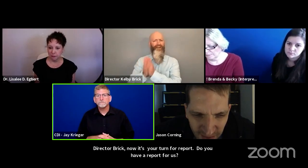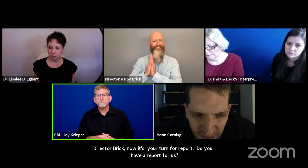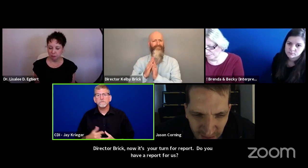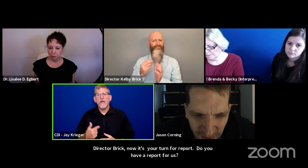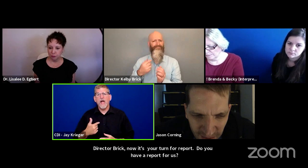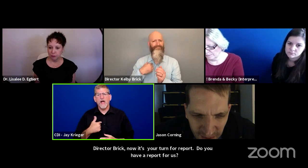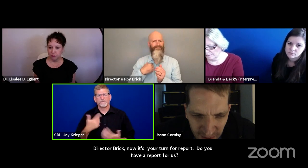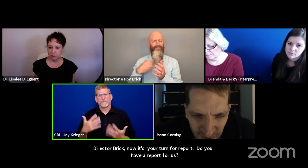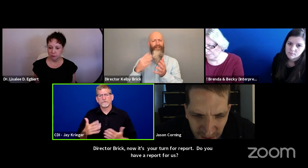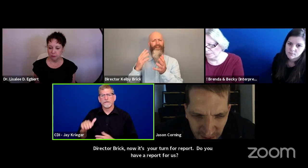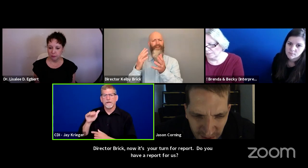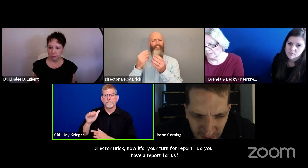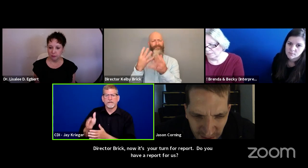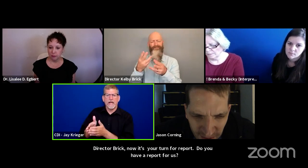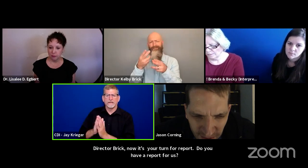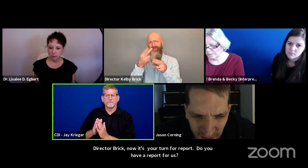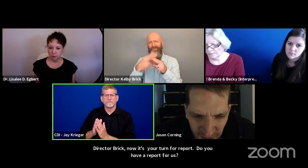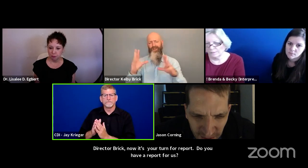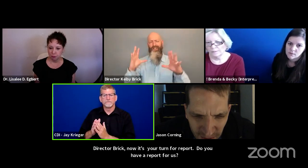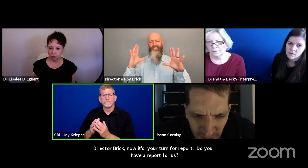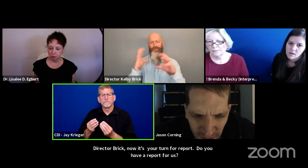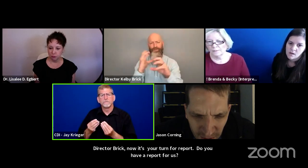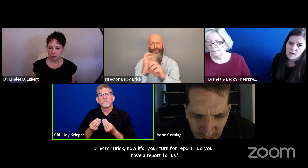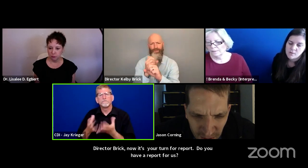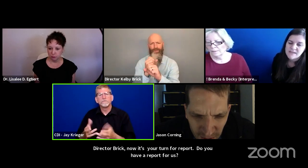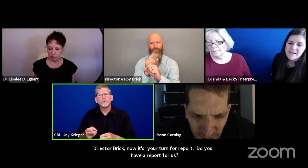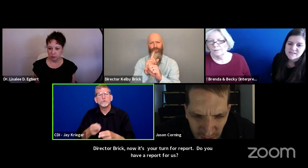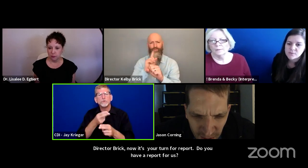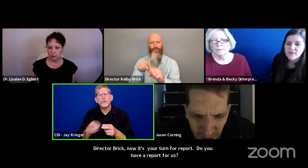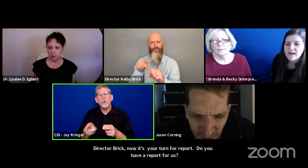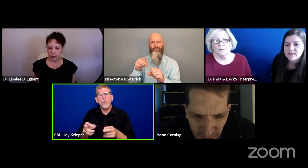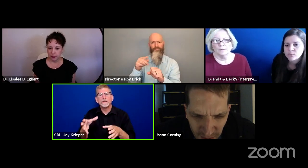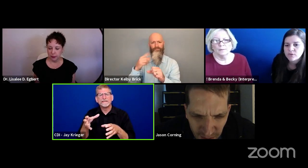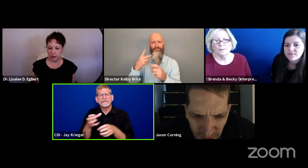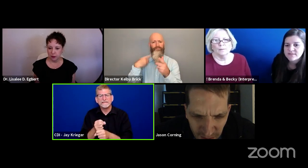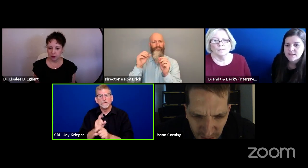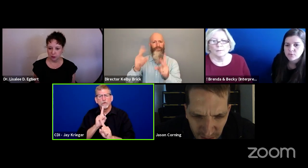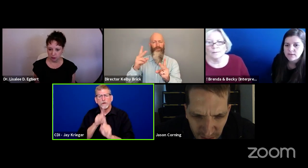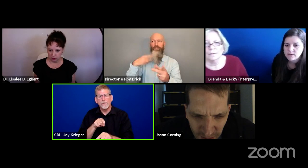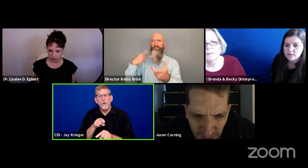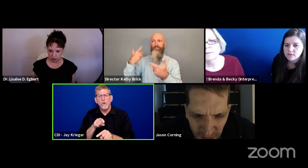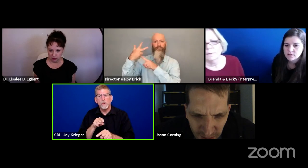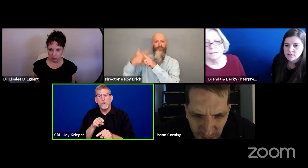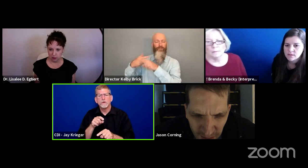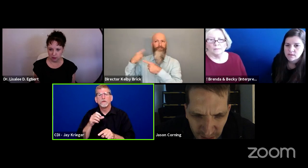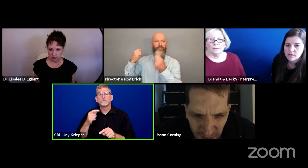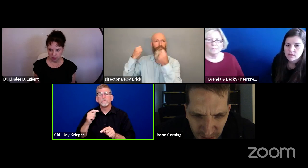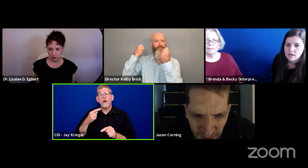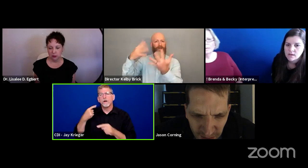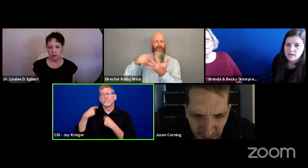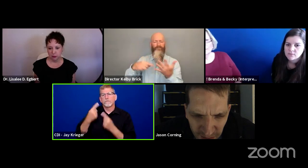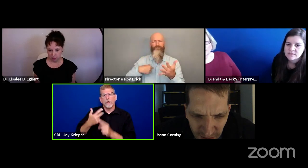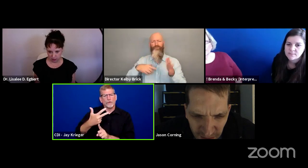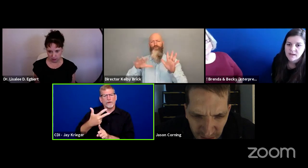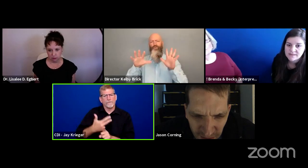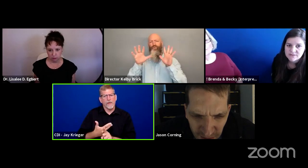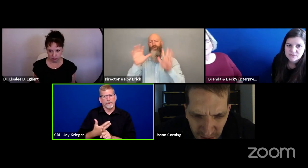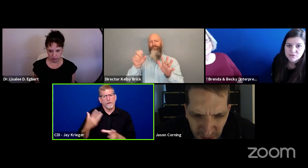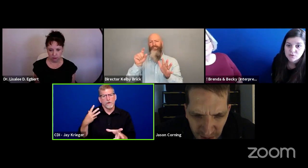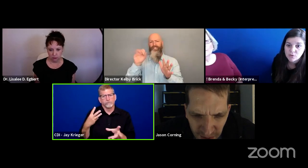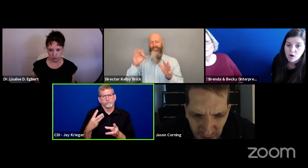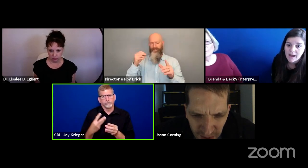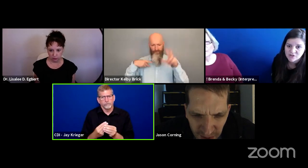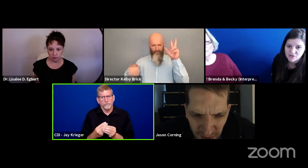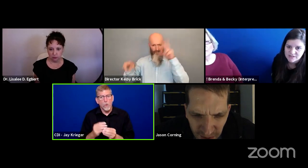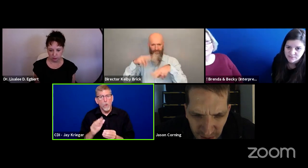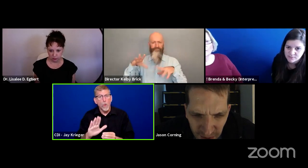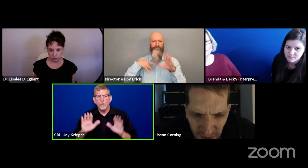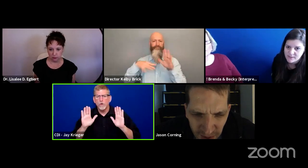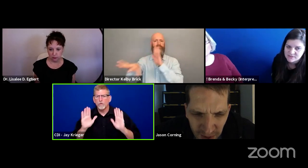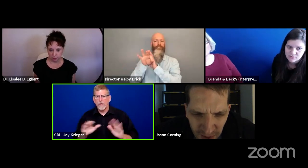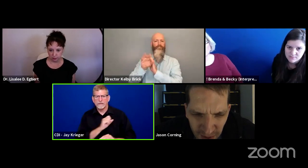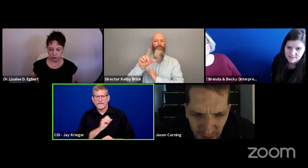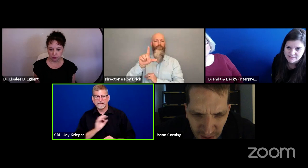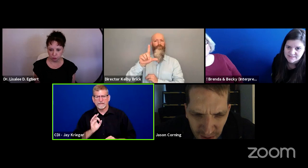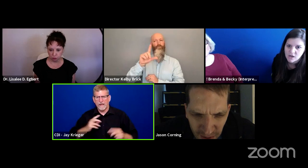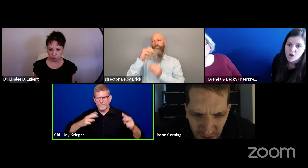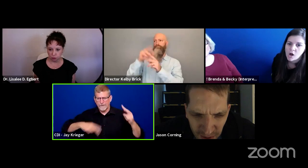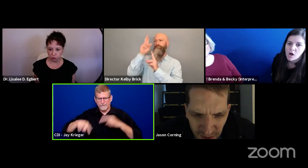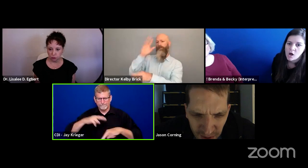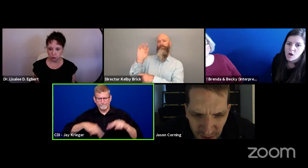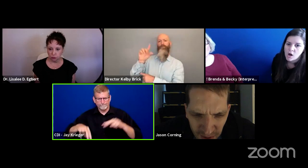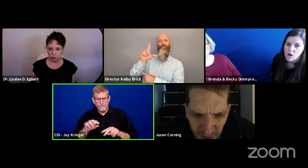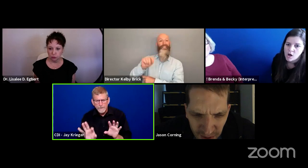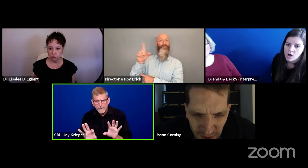I was asked to provide a brief summary in response to our actions for the past 3 months.